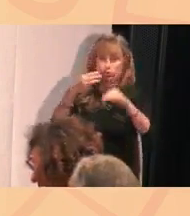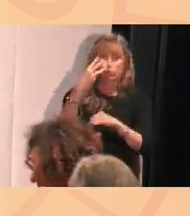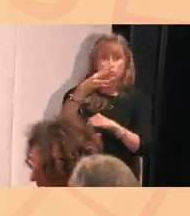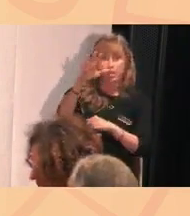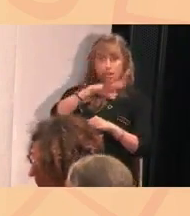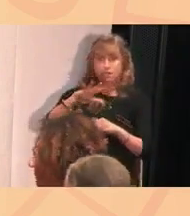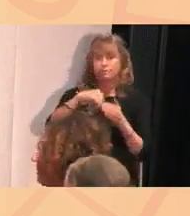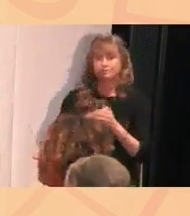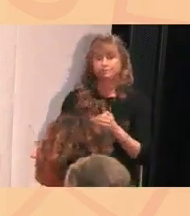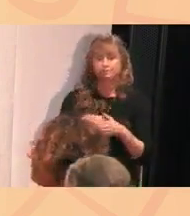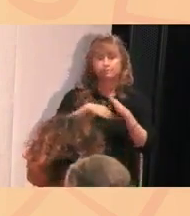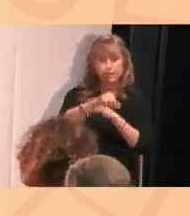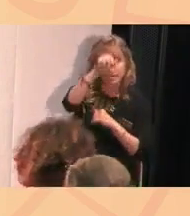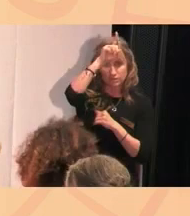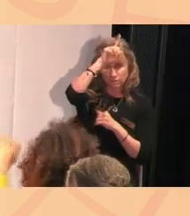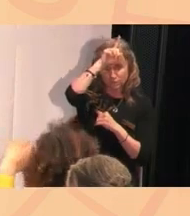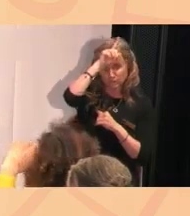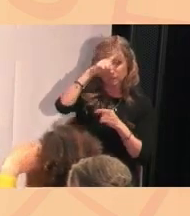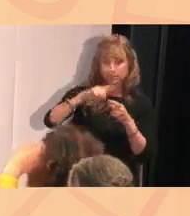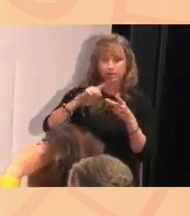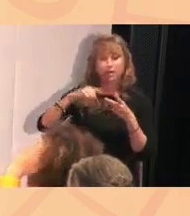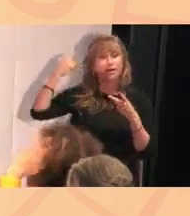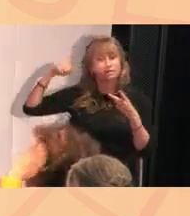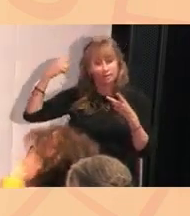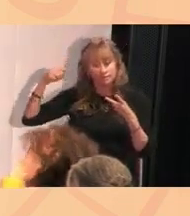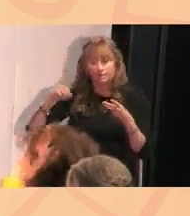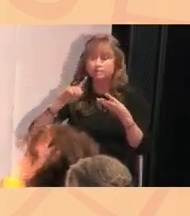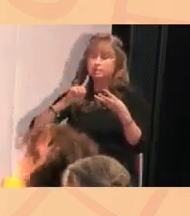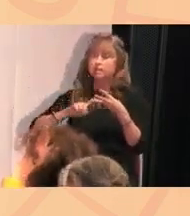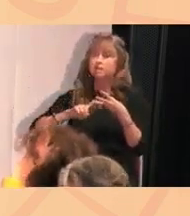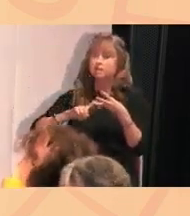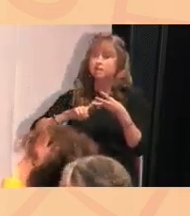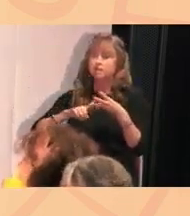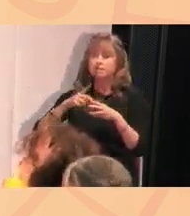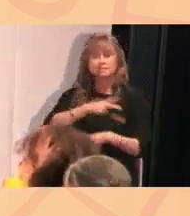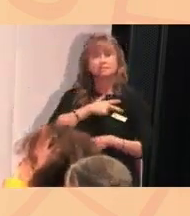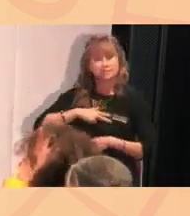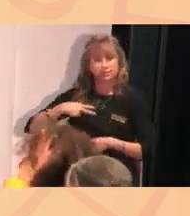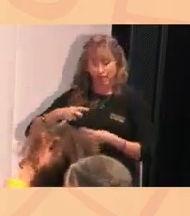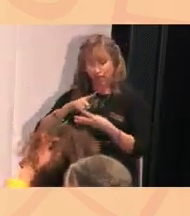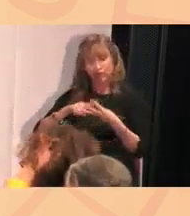In 1993/94, this cutting edge exhibition toured to three venues.